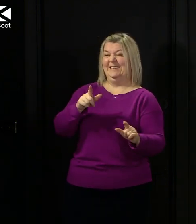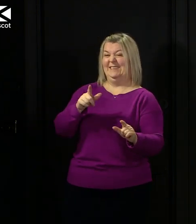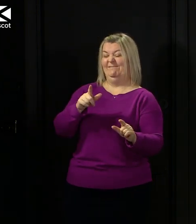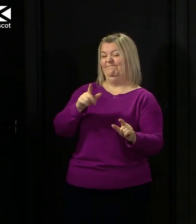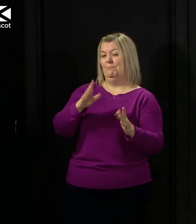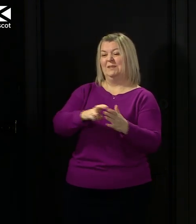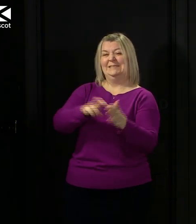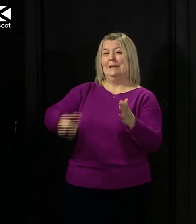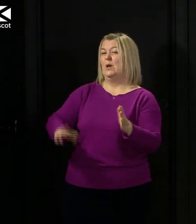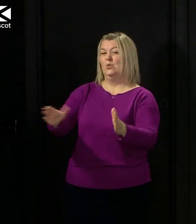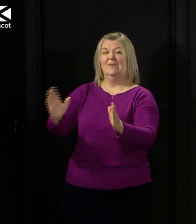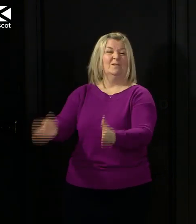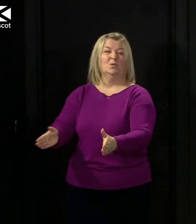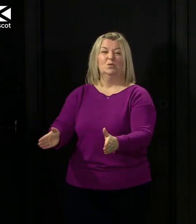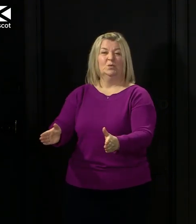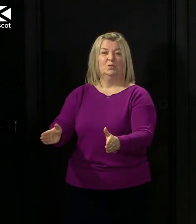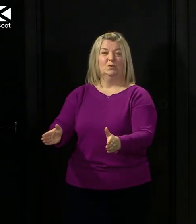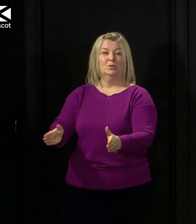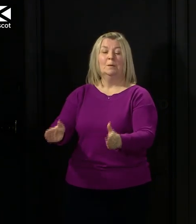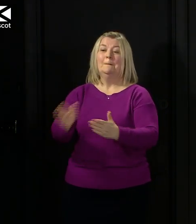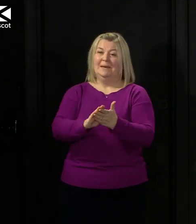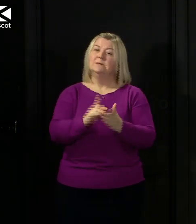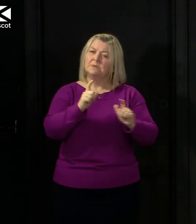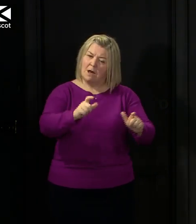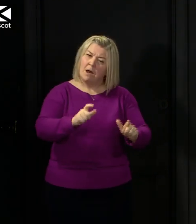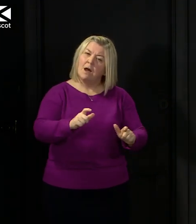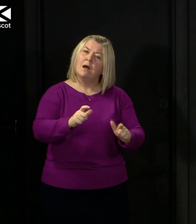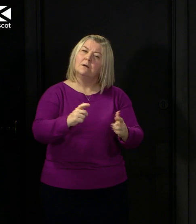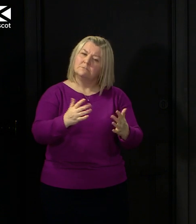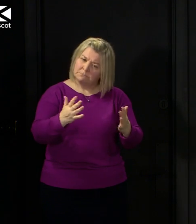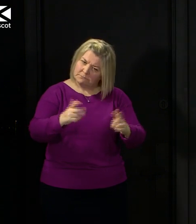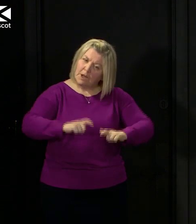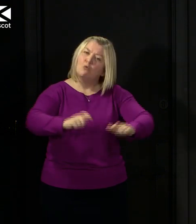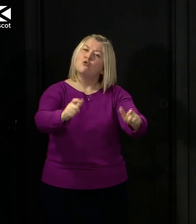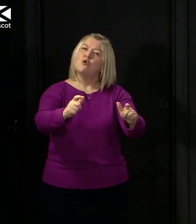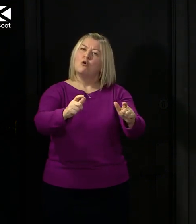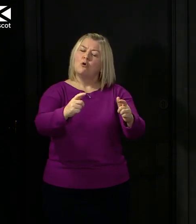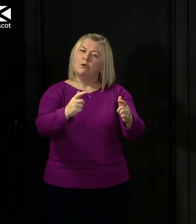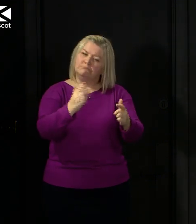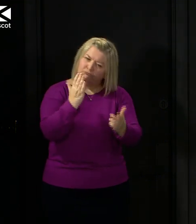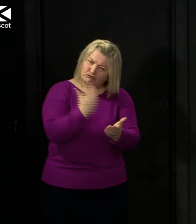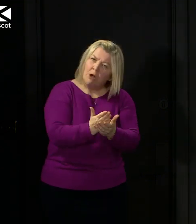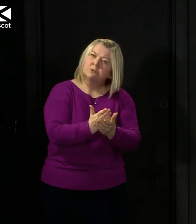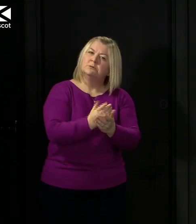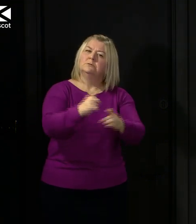maintained that confidence. So I'll be open and candid with the public about the reasons